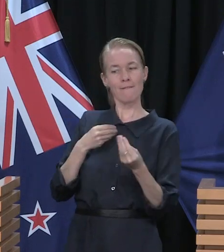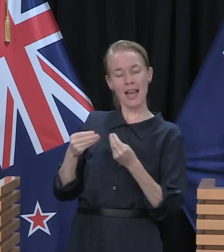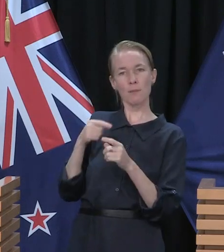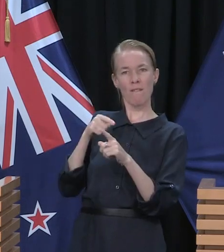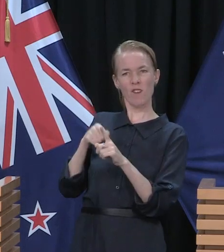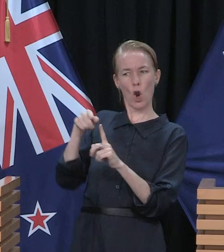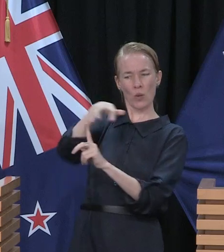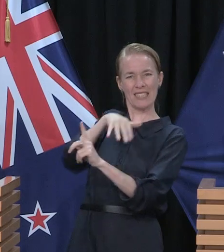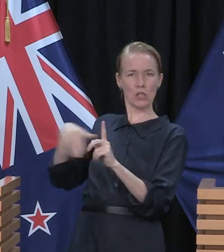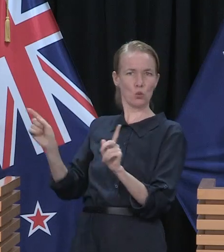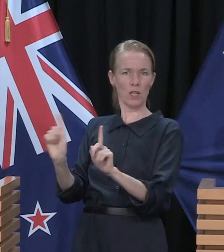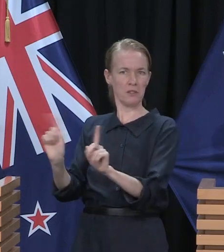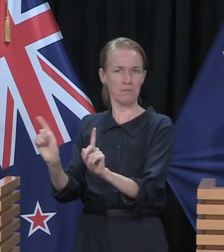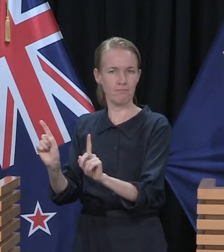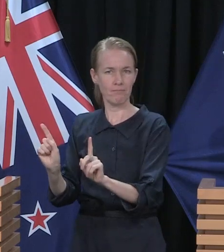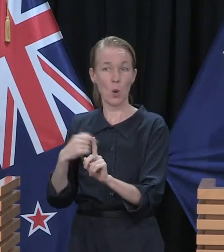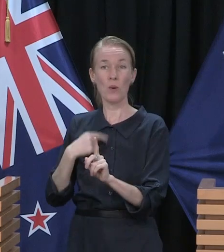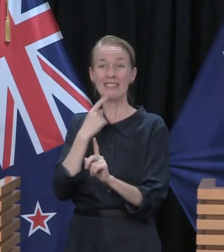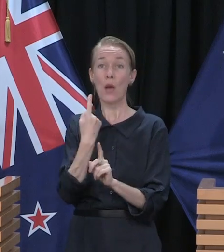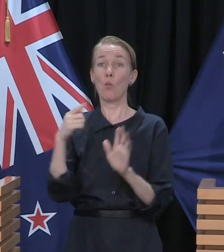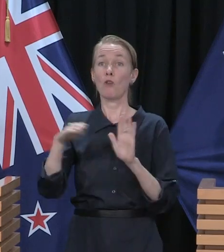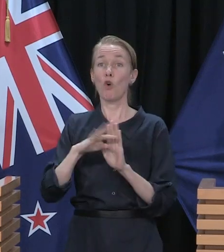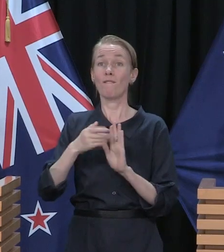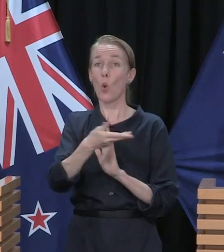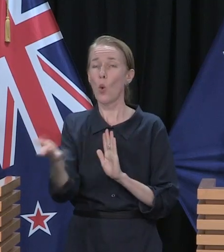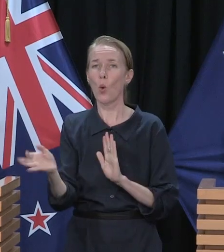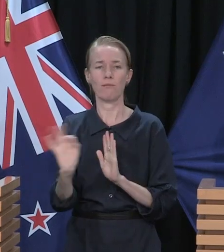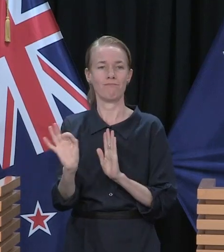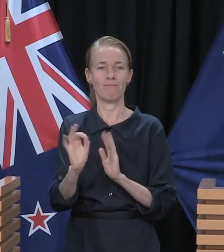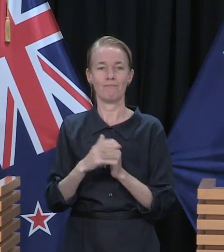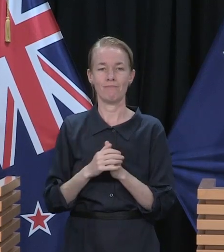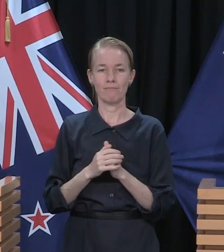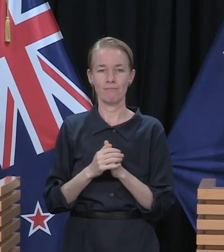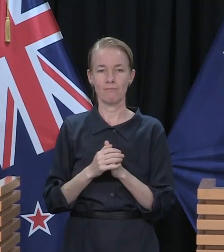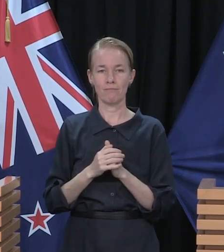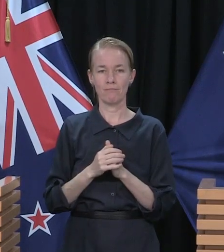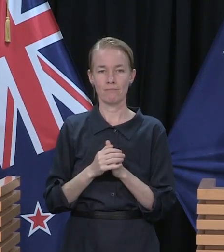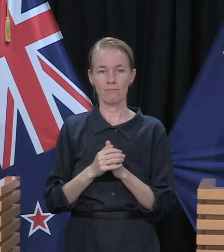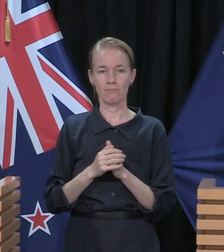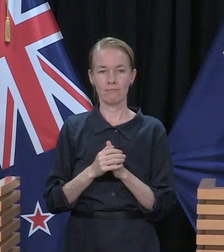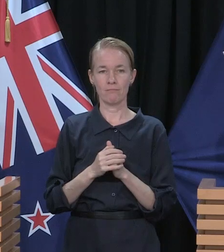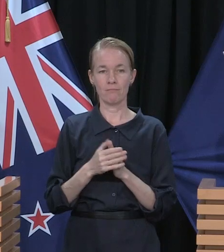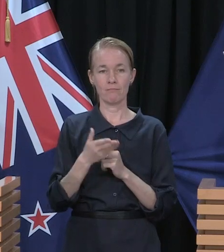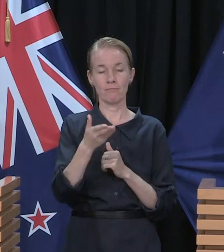the circumstances of the case. The response is relative to the facts of the case. (SPEAKS INDISTINCTLY) Government was